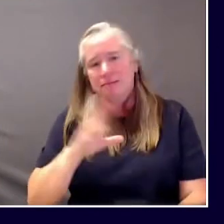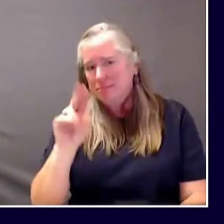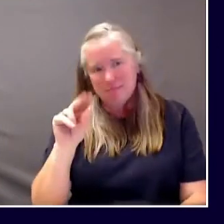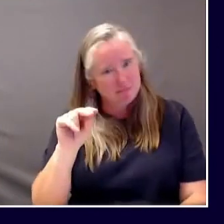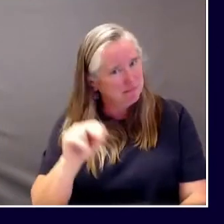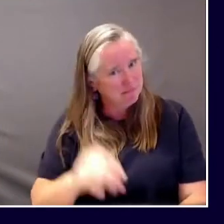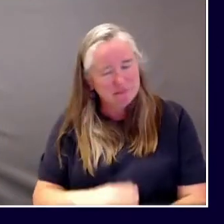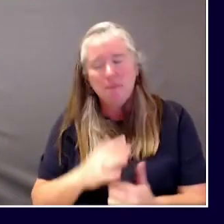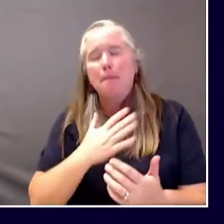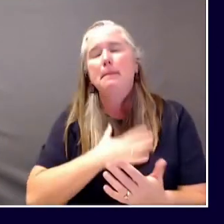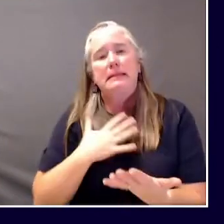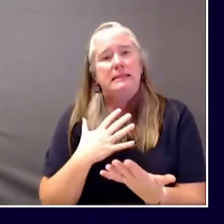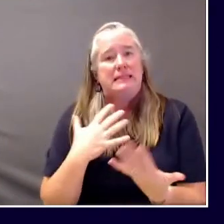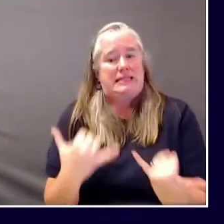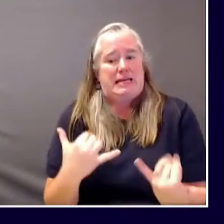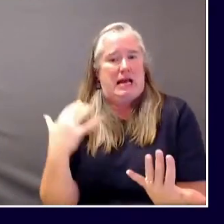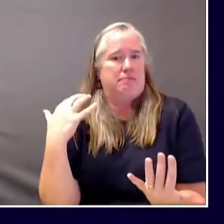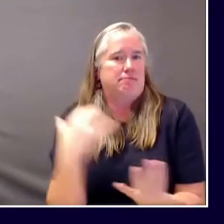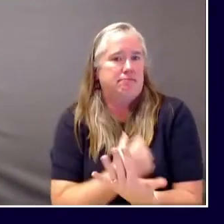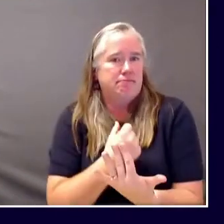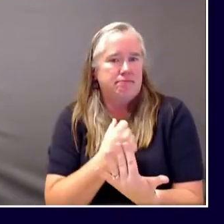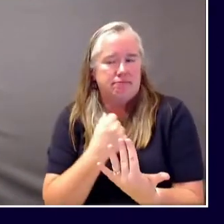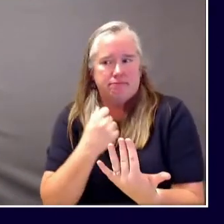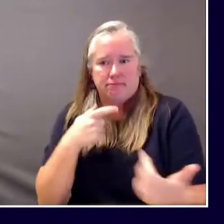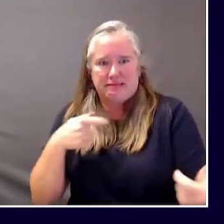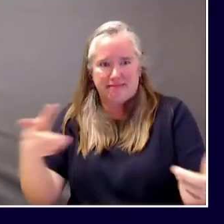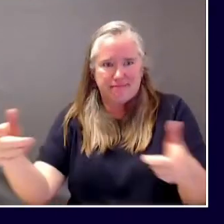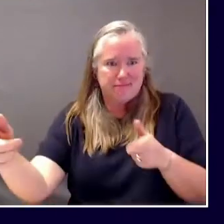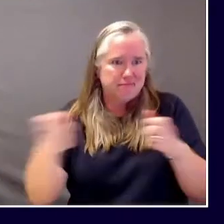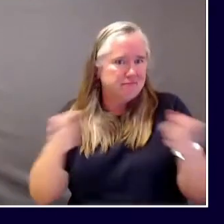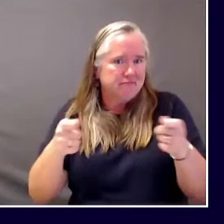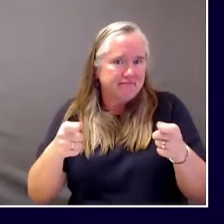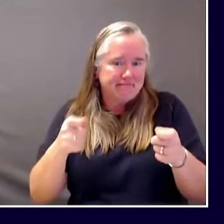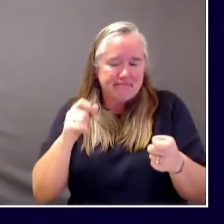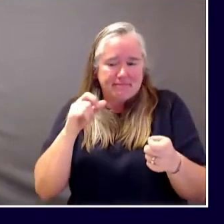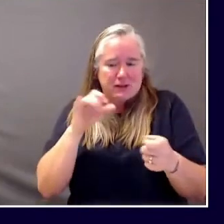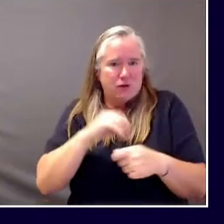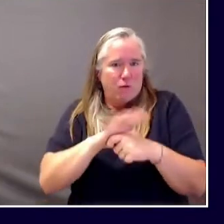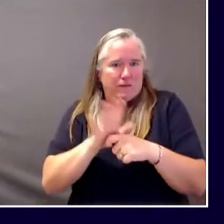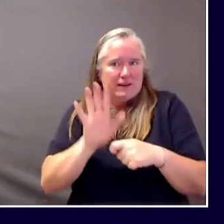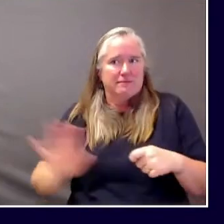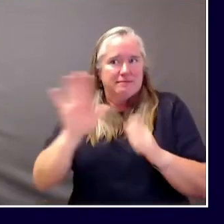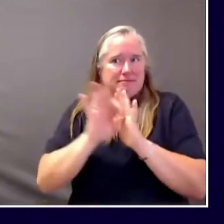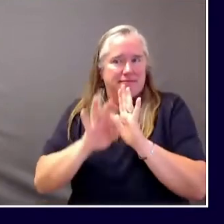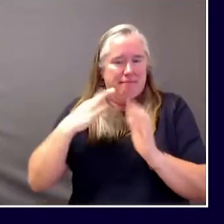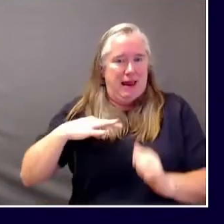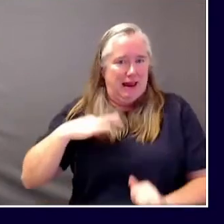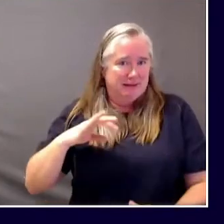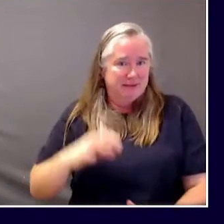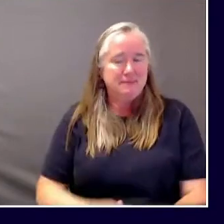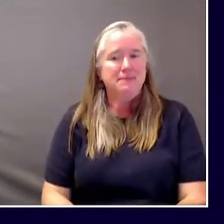opportunity to get a handle on where things are with Kobe Bryant Kobe nineteen in our